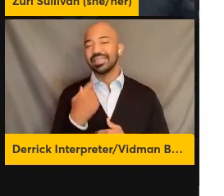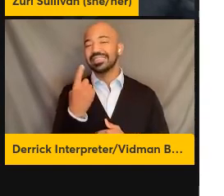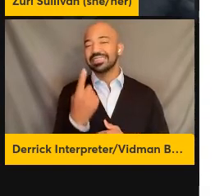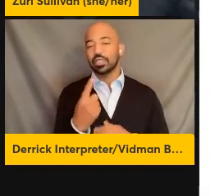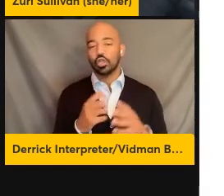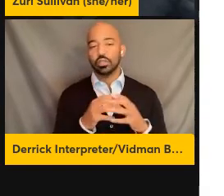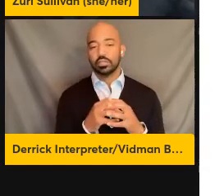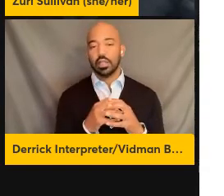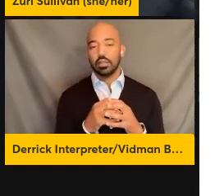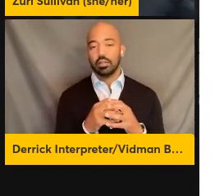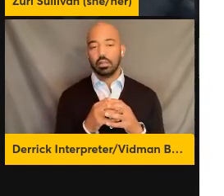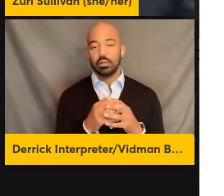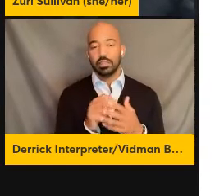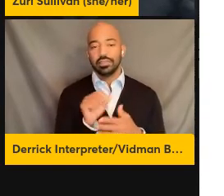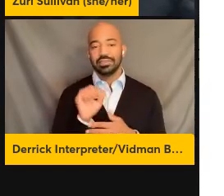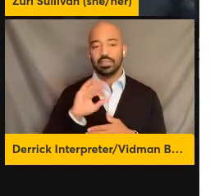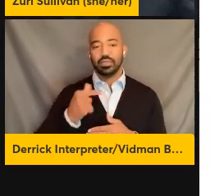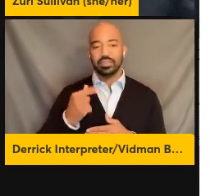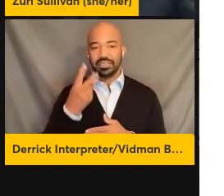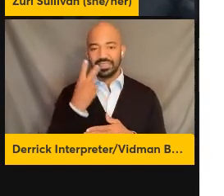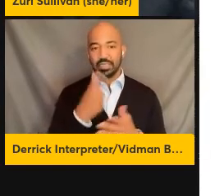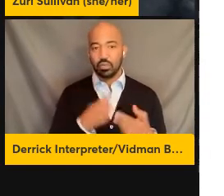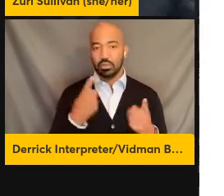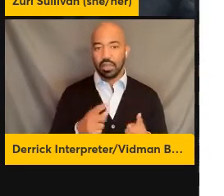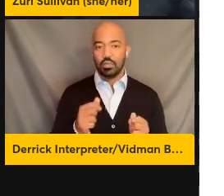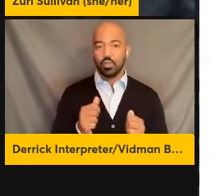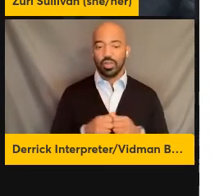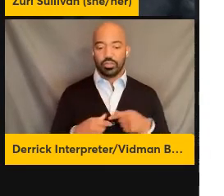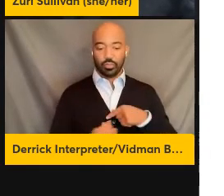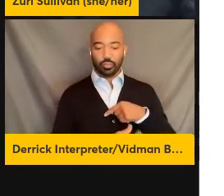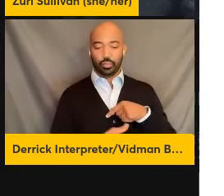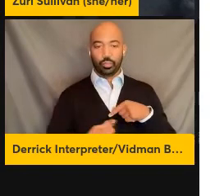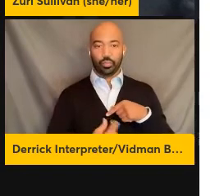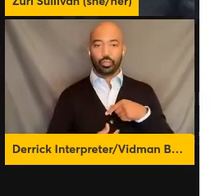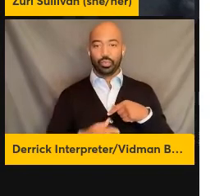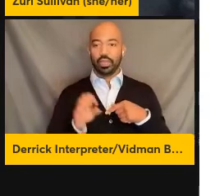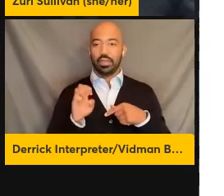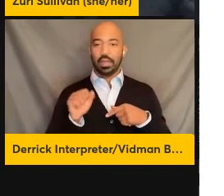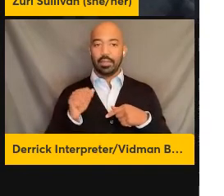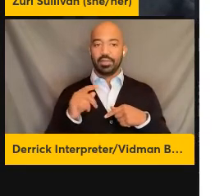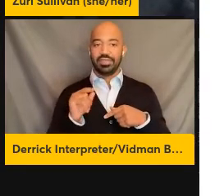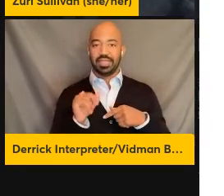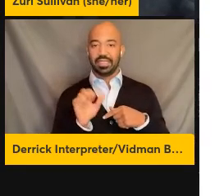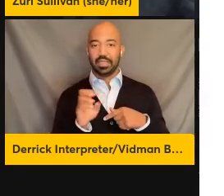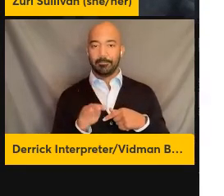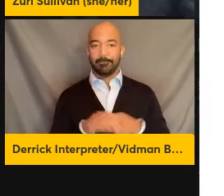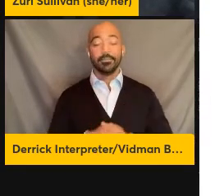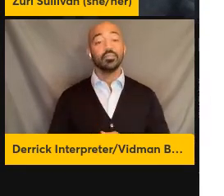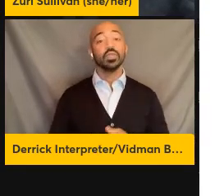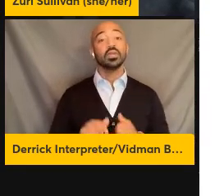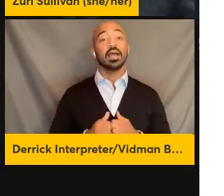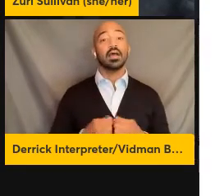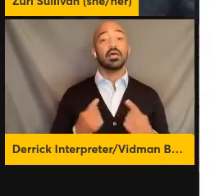cellular composition of the intestinal epithelium. And so this was performed in collaboration with Aviva Gabs lab at the Broad